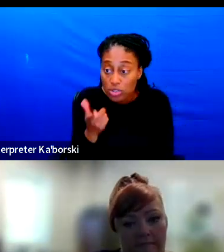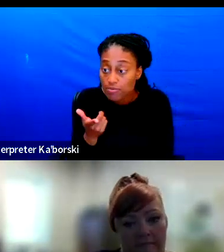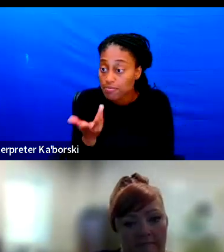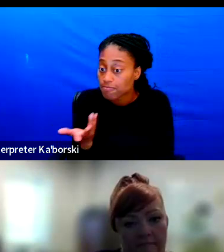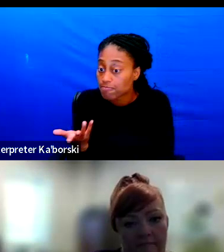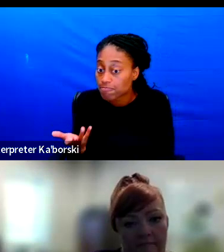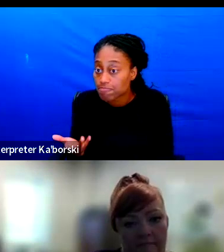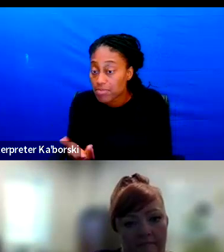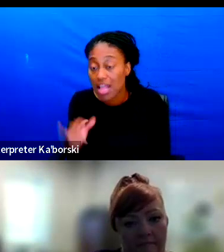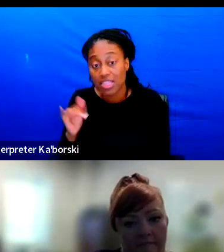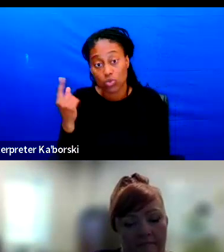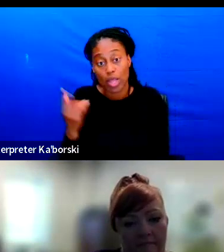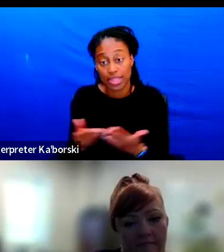Kyle Kleist: That was one thing we used to do.